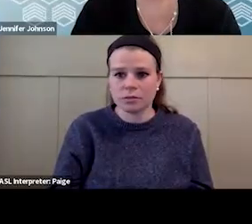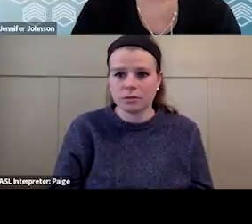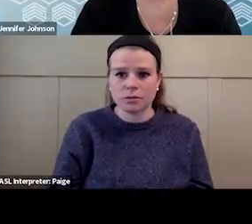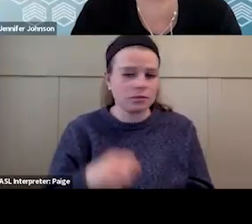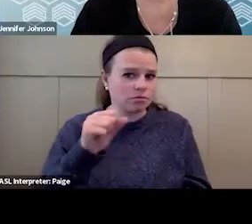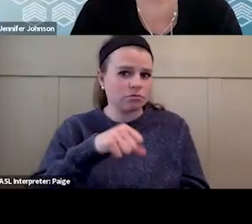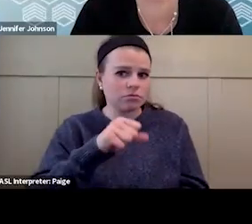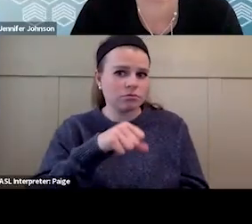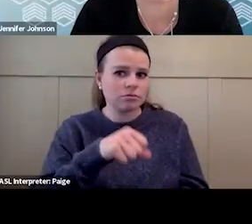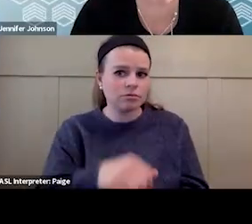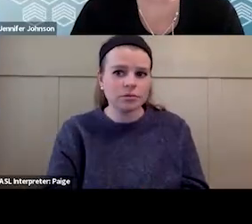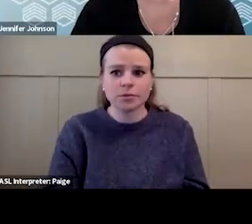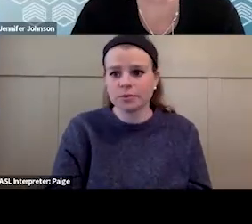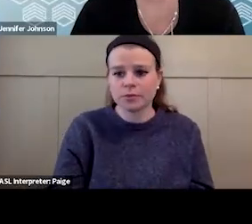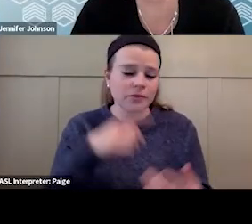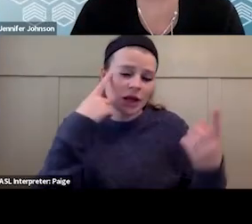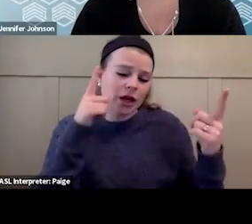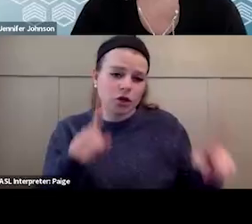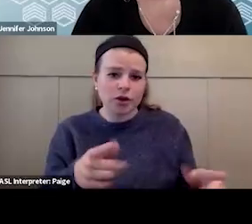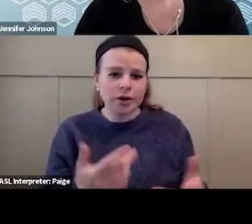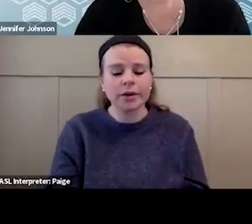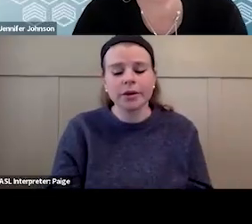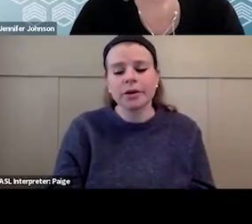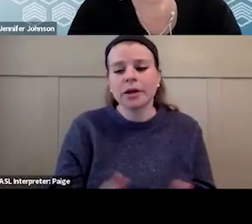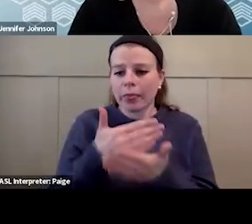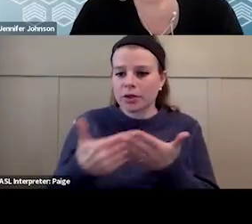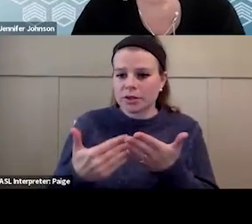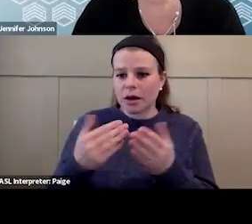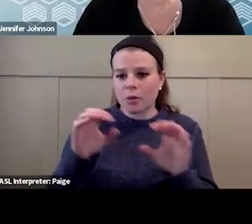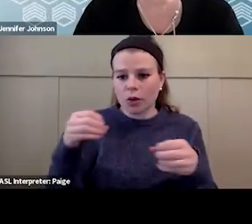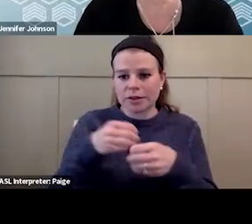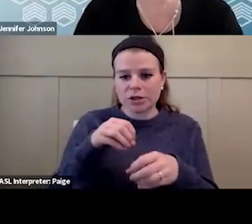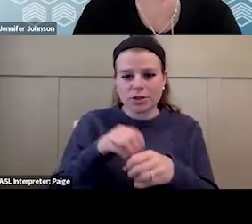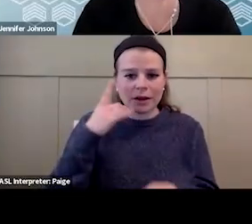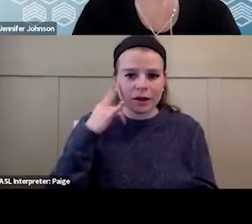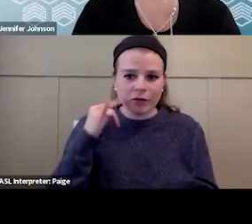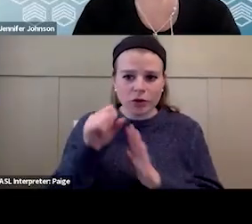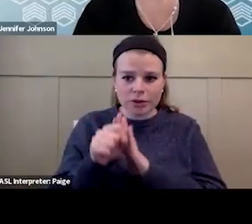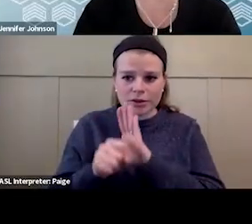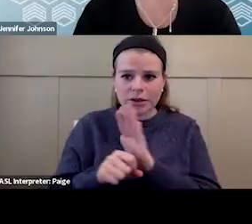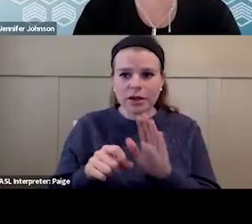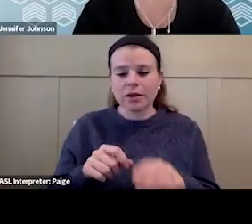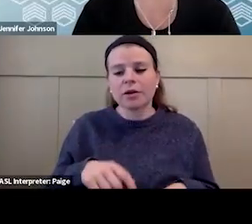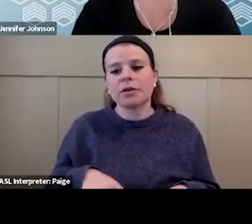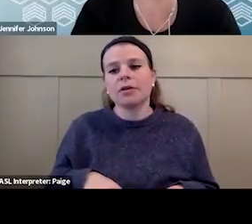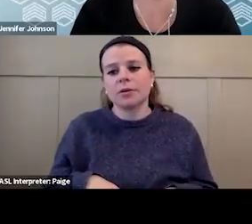Yeah. I agree. There's a, there's some organizations in California that, that also- Mm-hmm … help the families apart from NAMI.